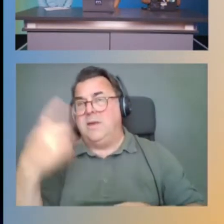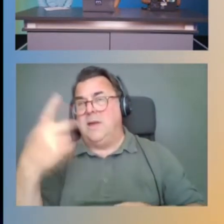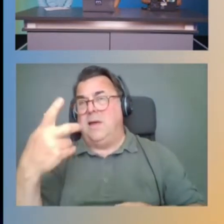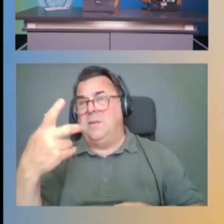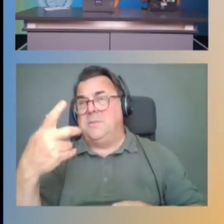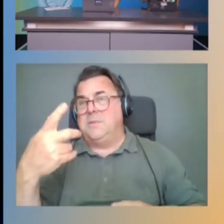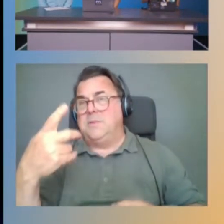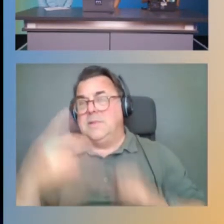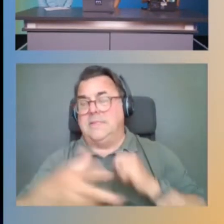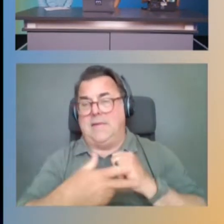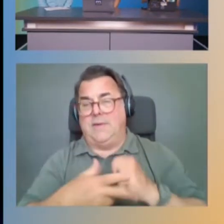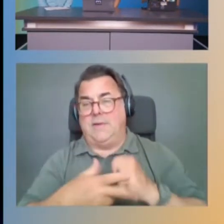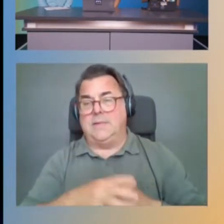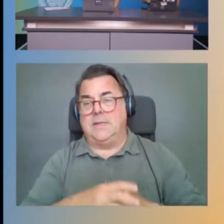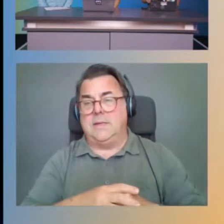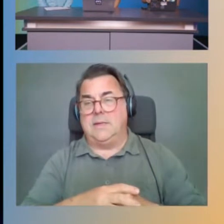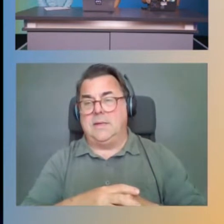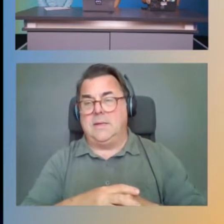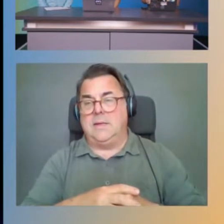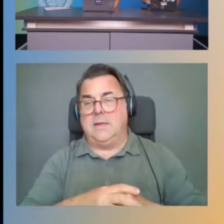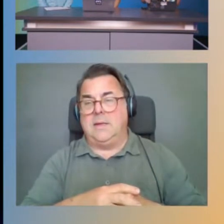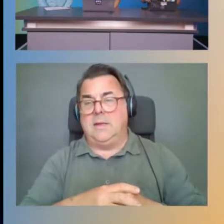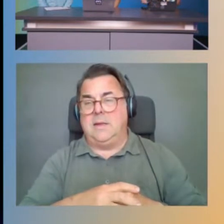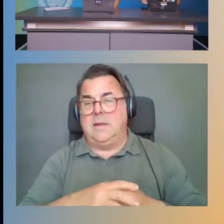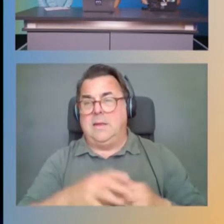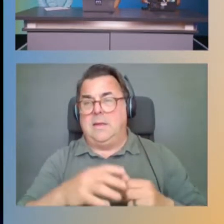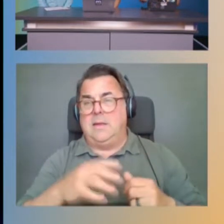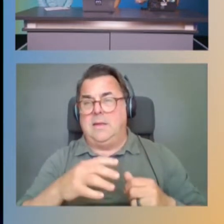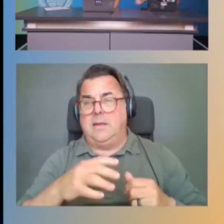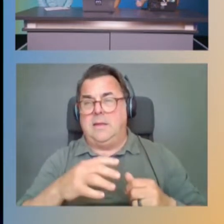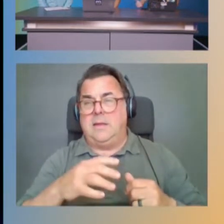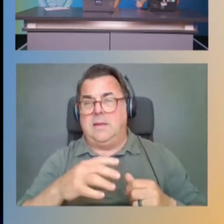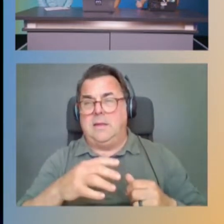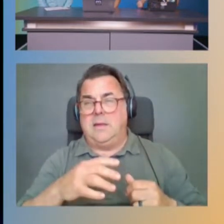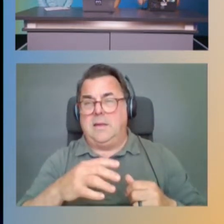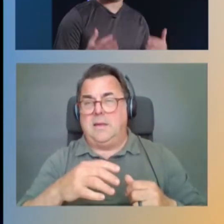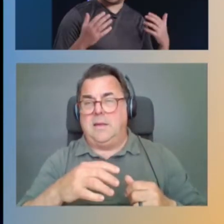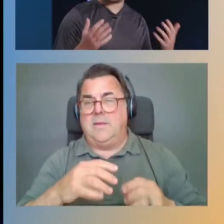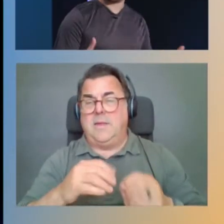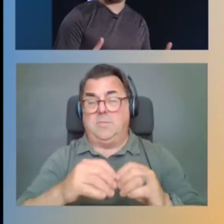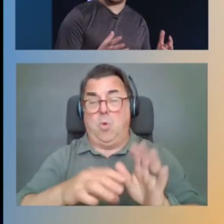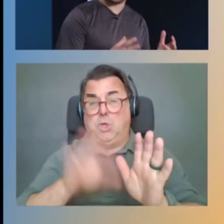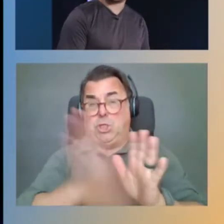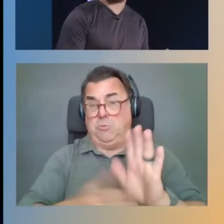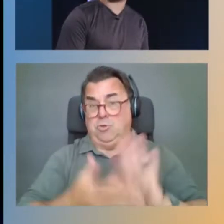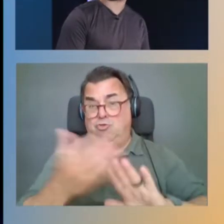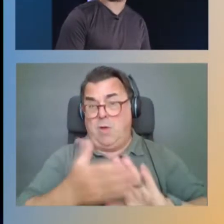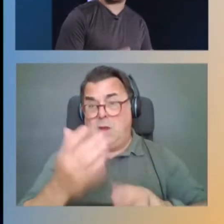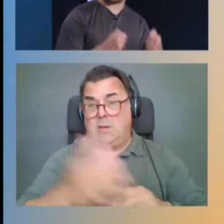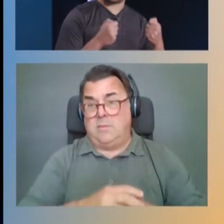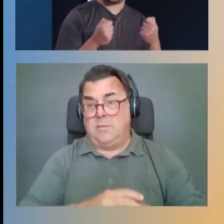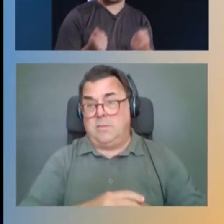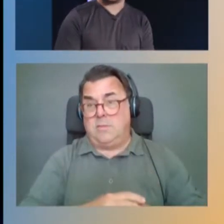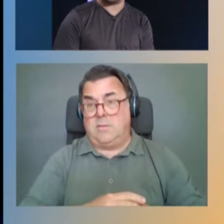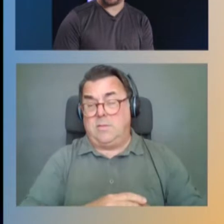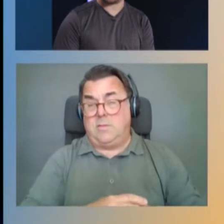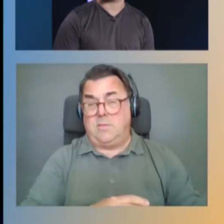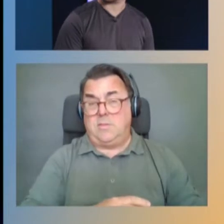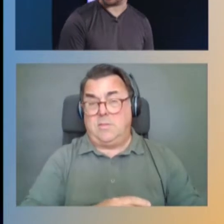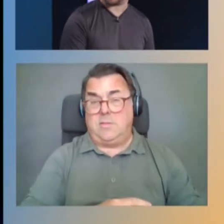And what that means is that Inf1 instances are greener and cheaper to operate. And as always, we use that in order to pass cost savings to our customers.